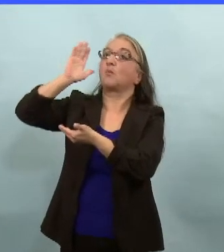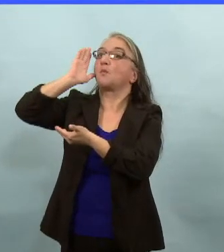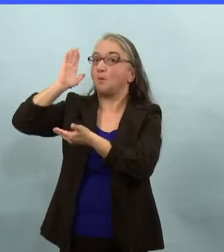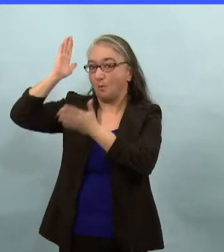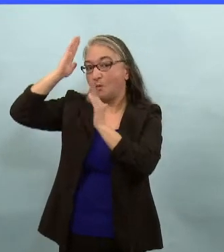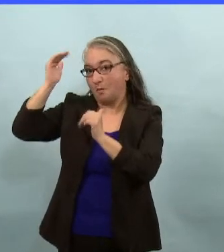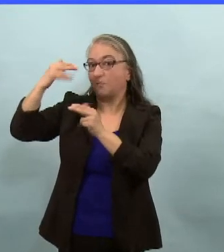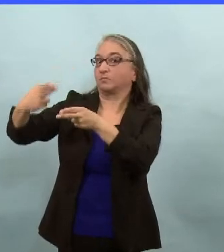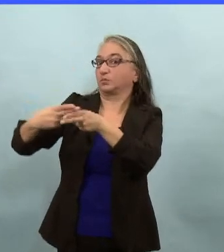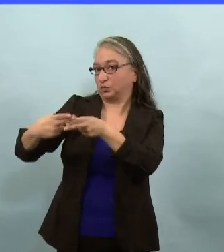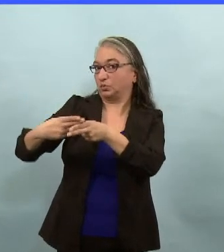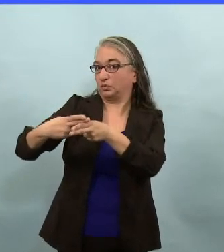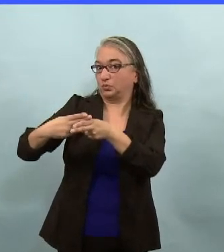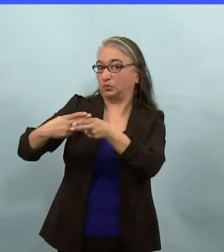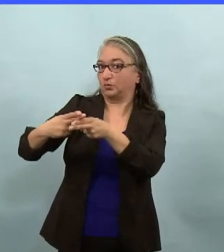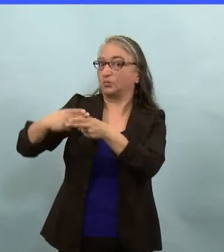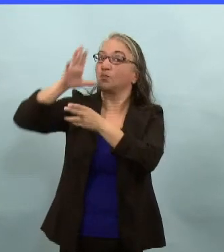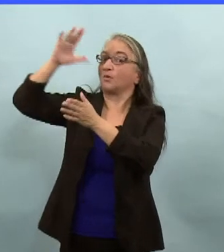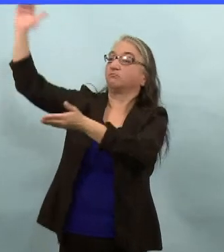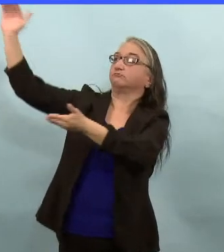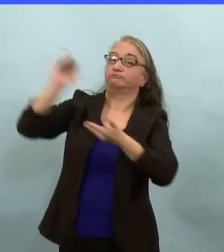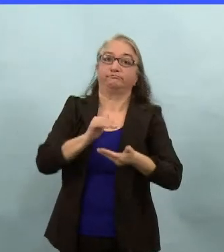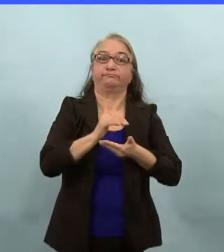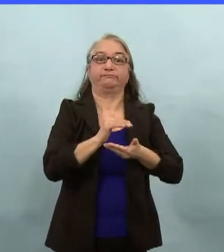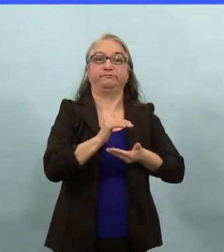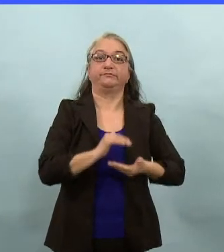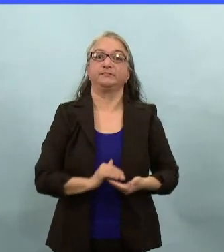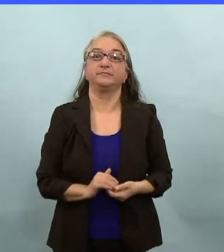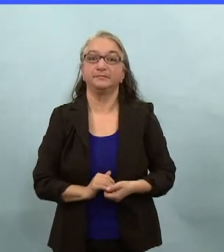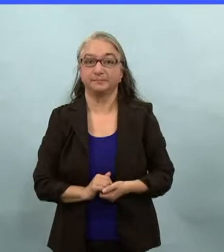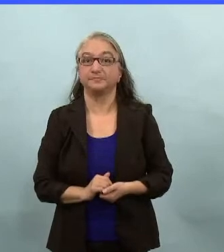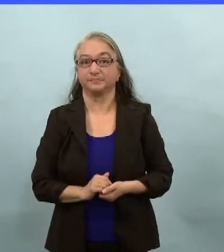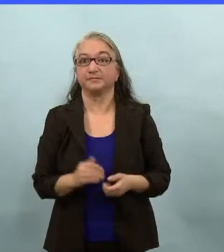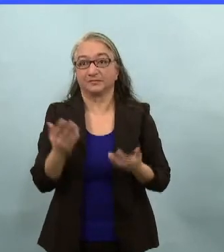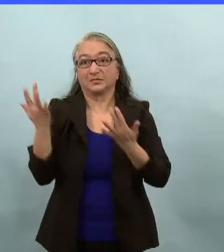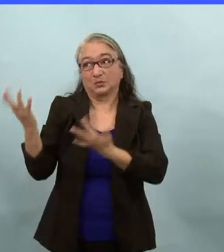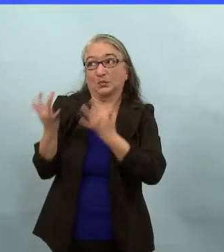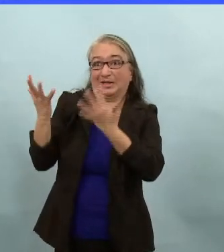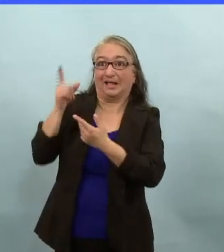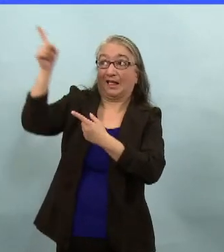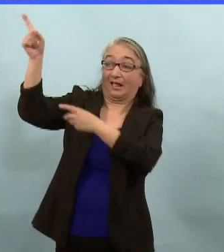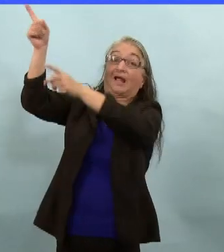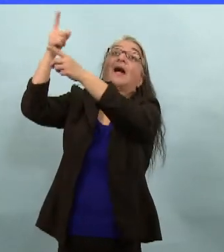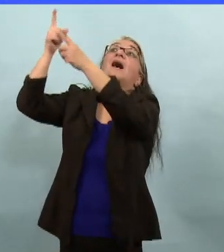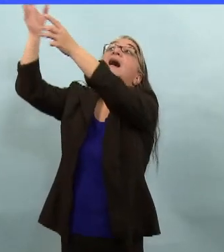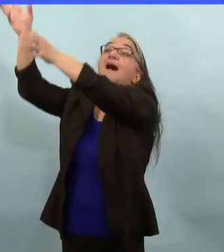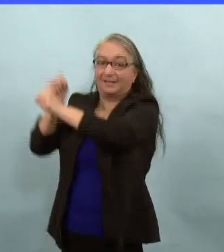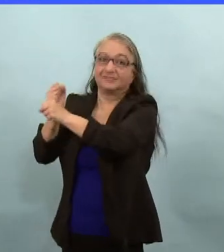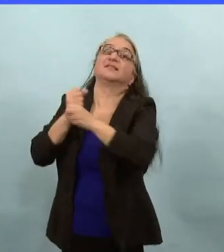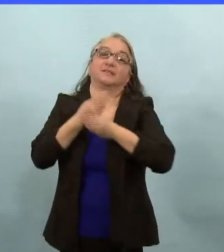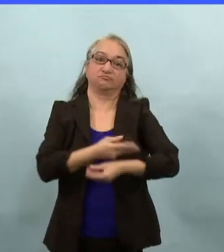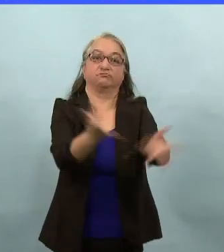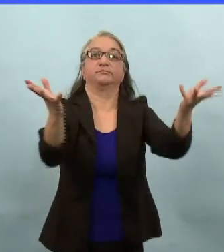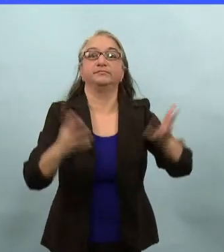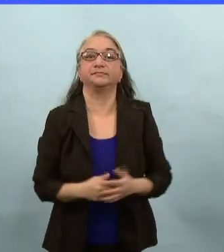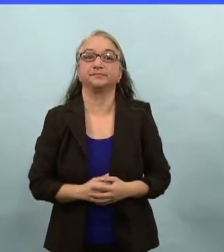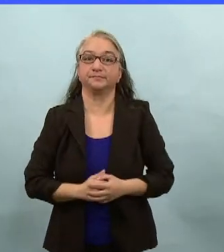as the premier mentioned we are opening two new sites where you can pick up your your pcr test the